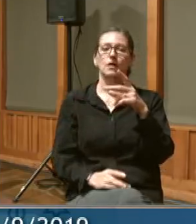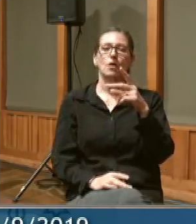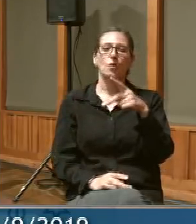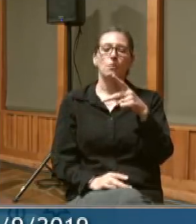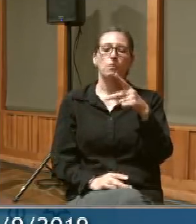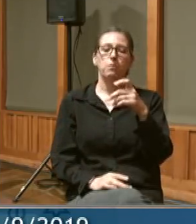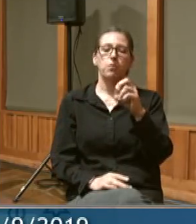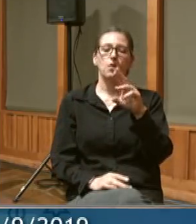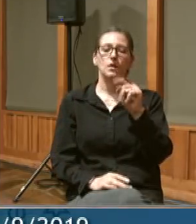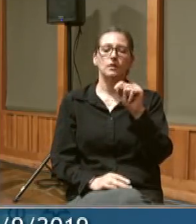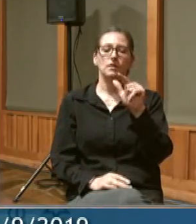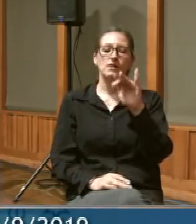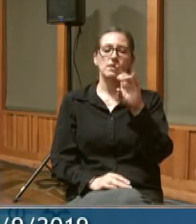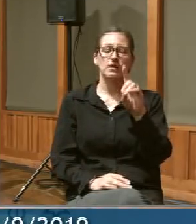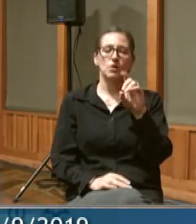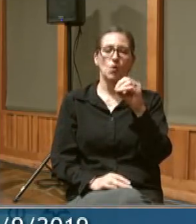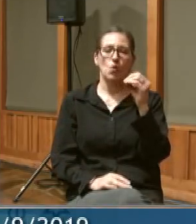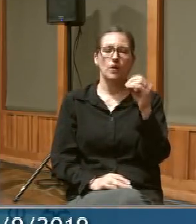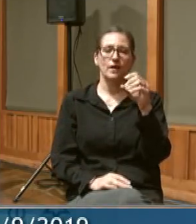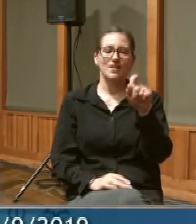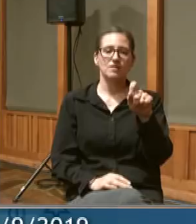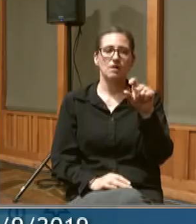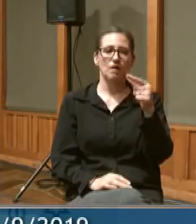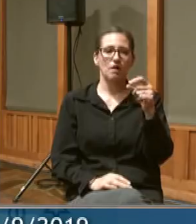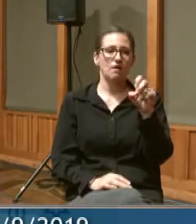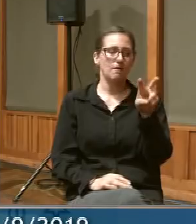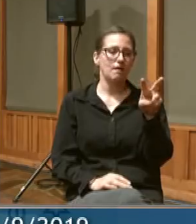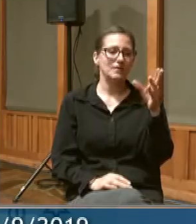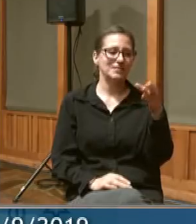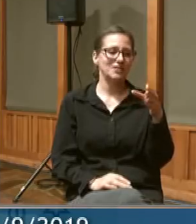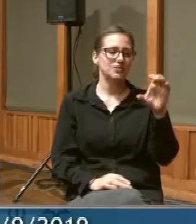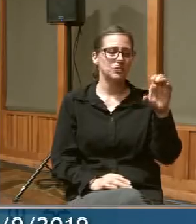TESTIMONY OPPORTUNITIES. THERE ARE COMMENT CARDS.